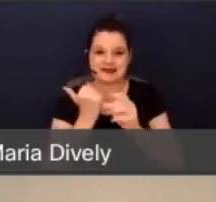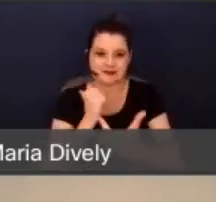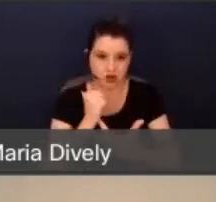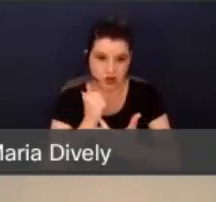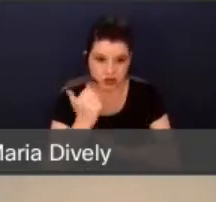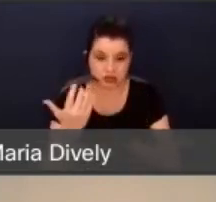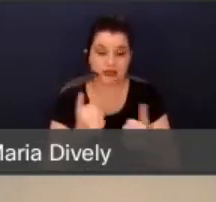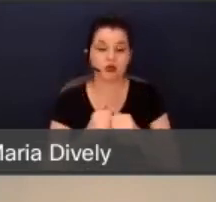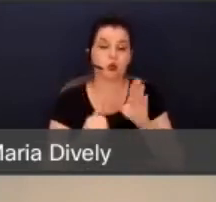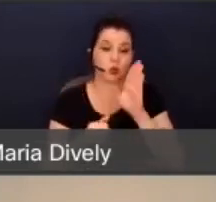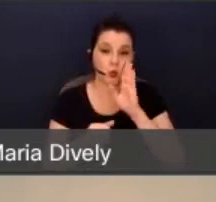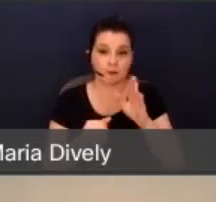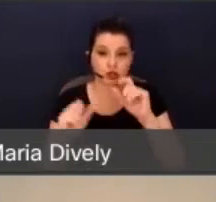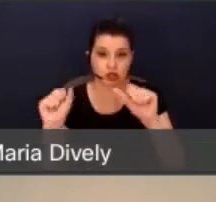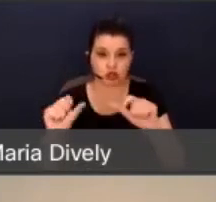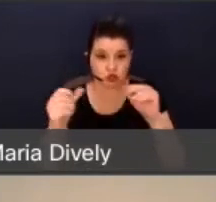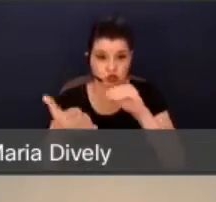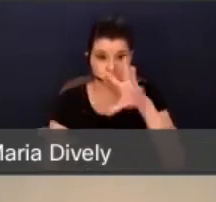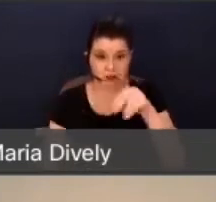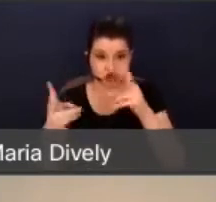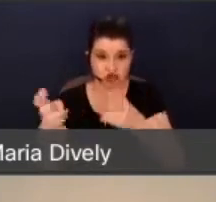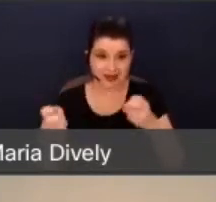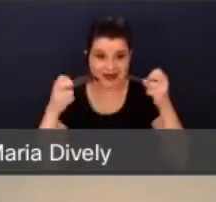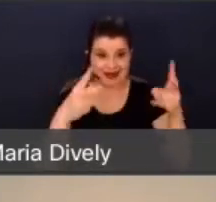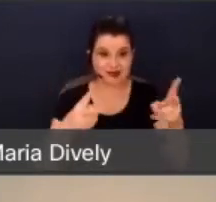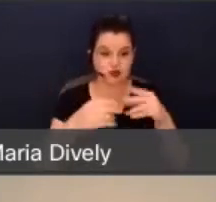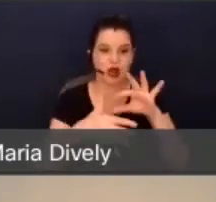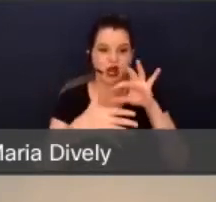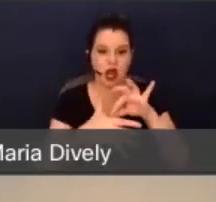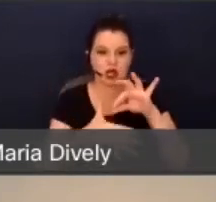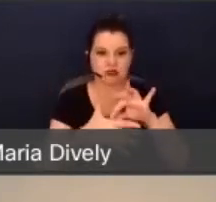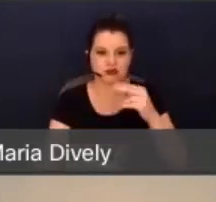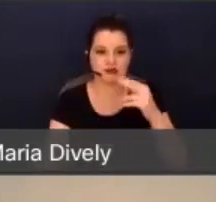So you would put your screenshot into a content placeholder.